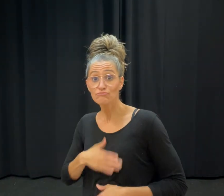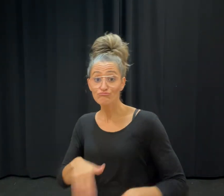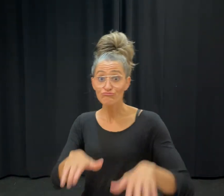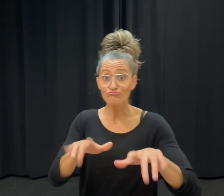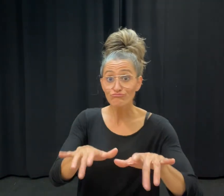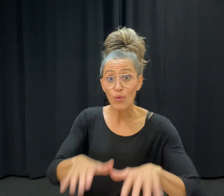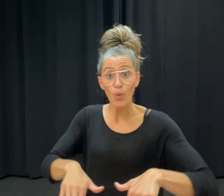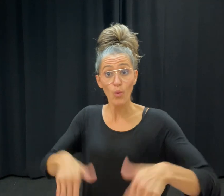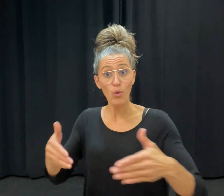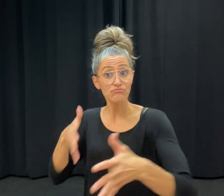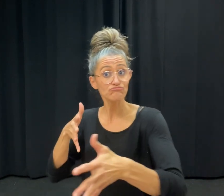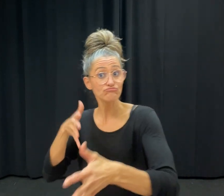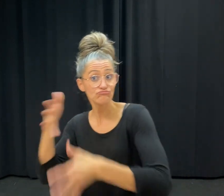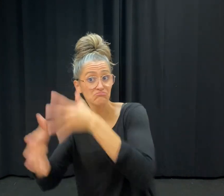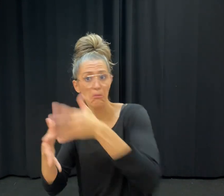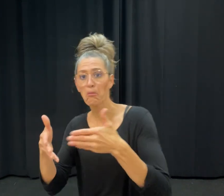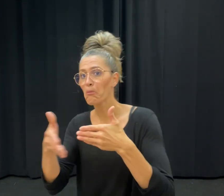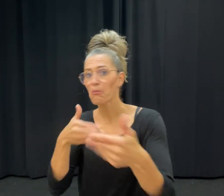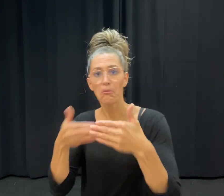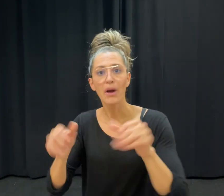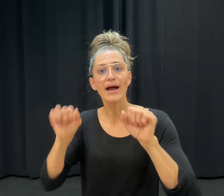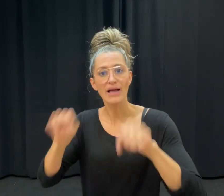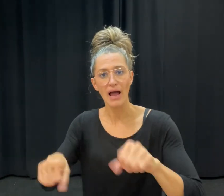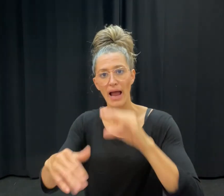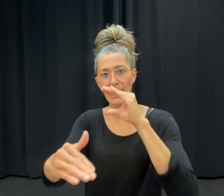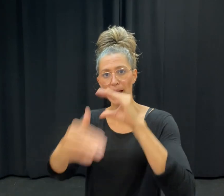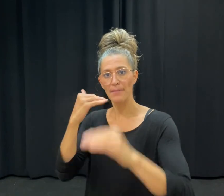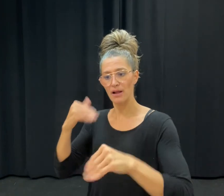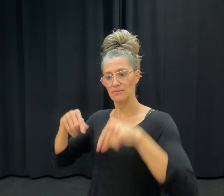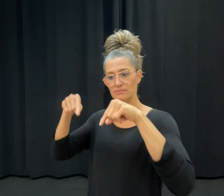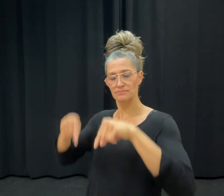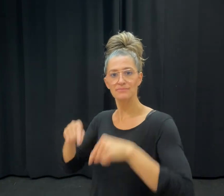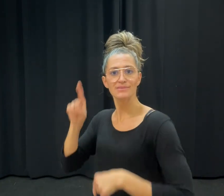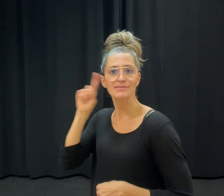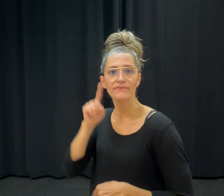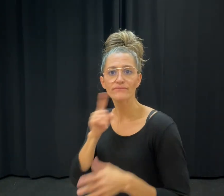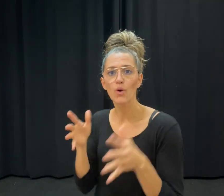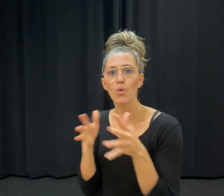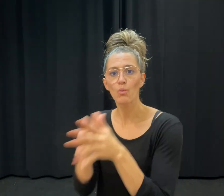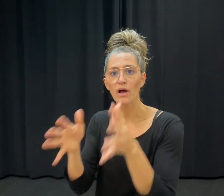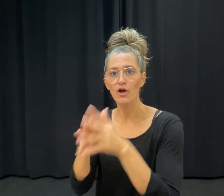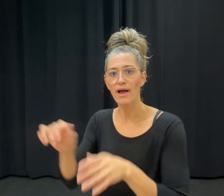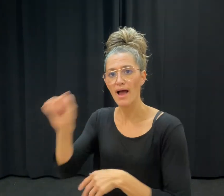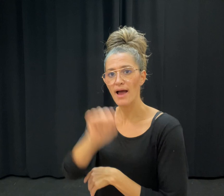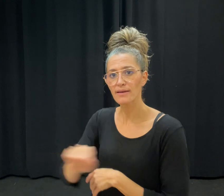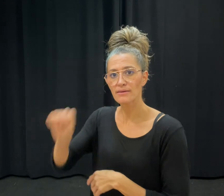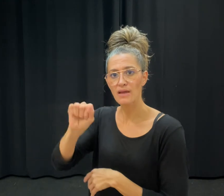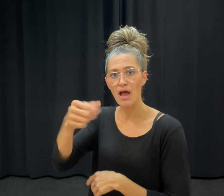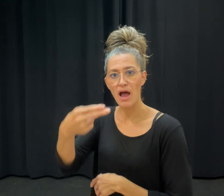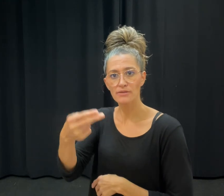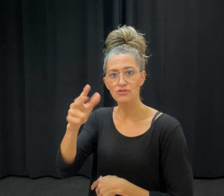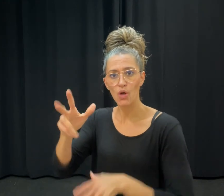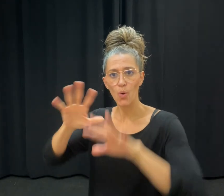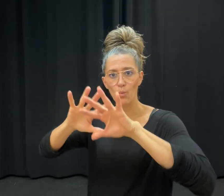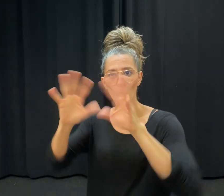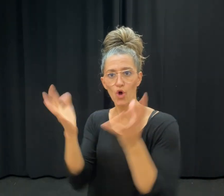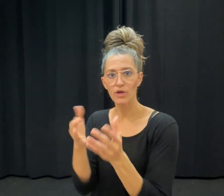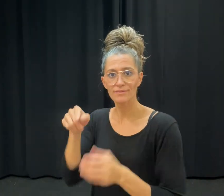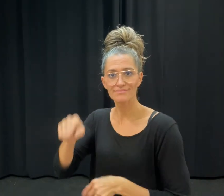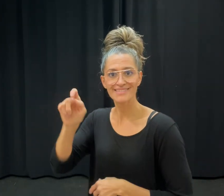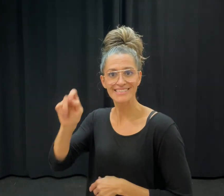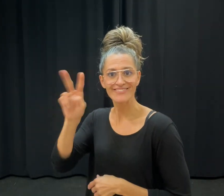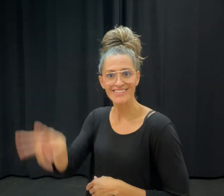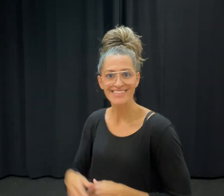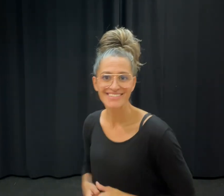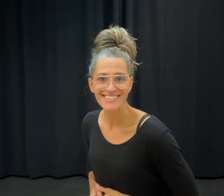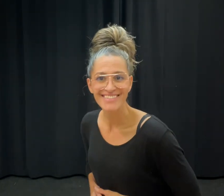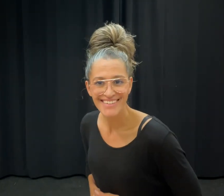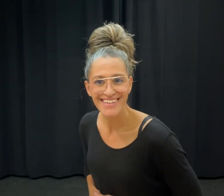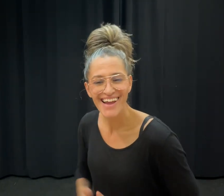in landscape format to deafwire@h3world.tv.